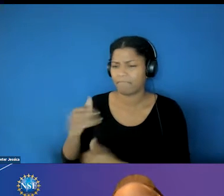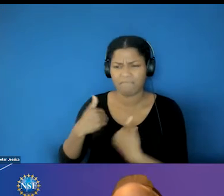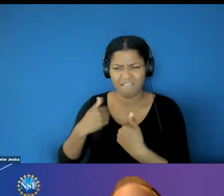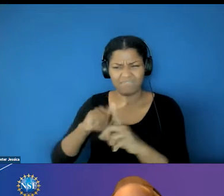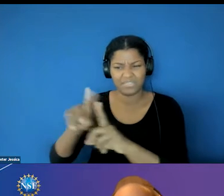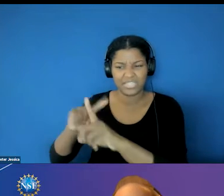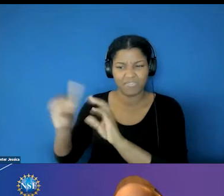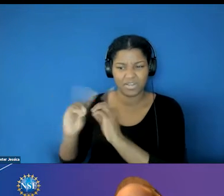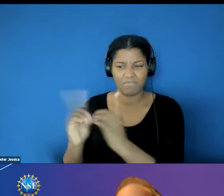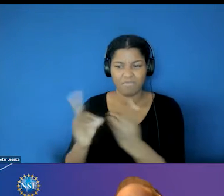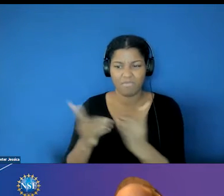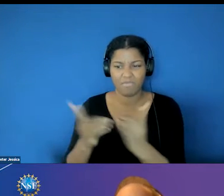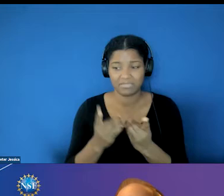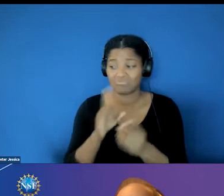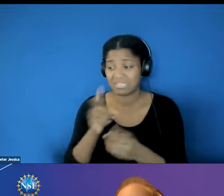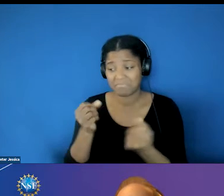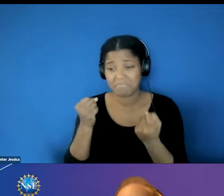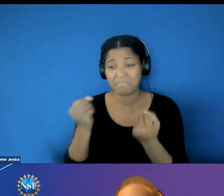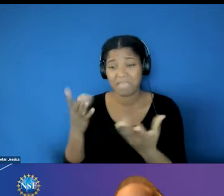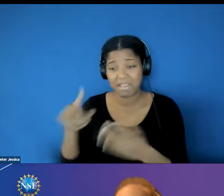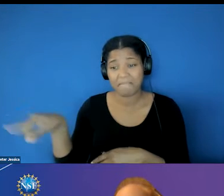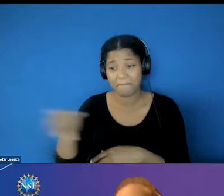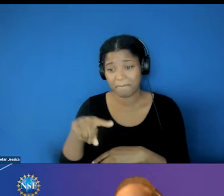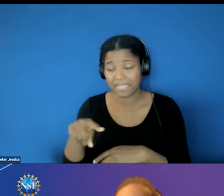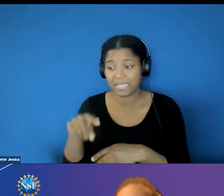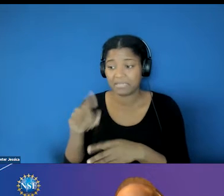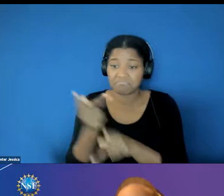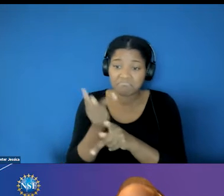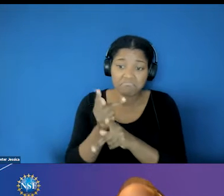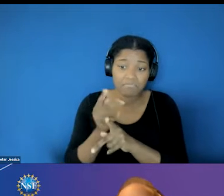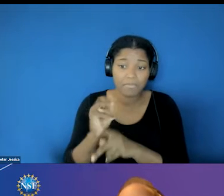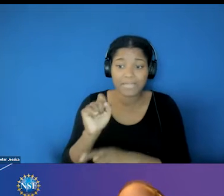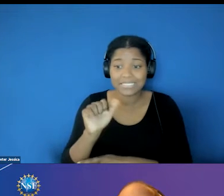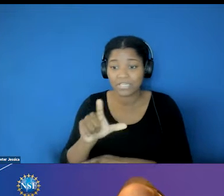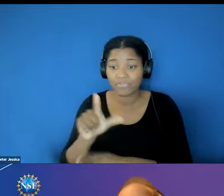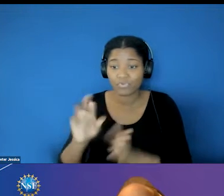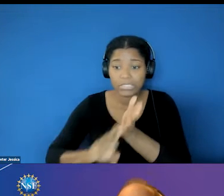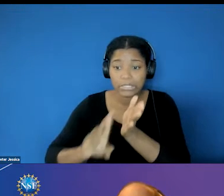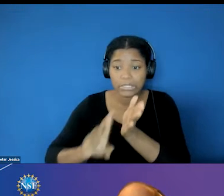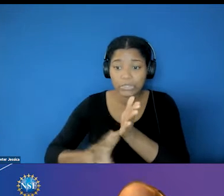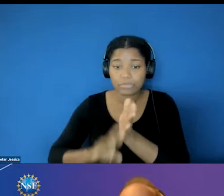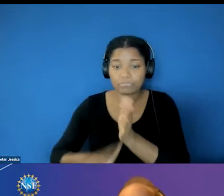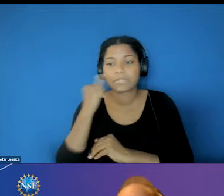most of them deal at some level with materials research. So, if it's a more applied Materials Research,